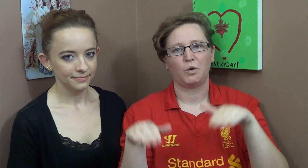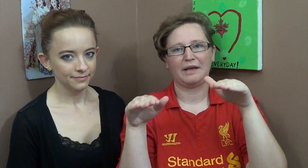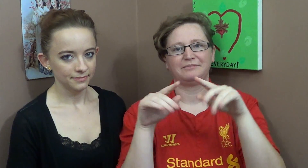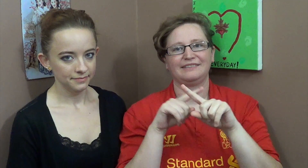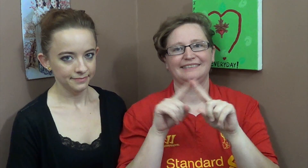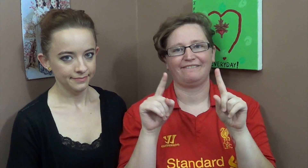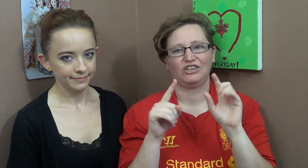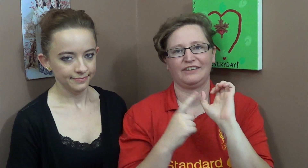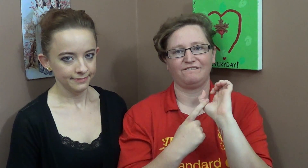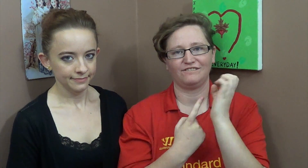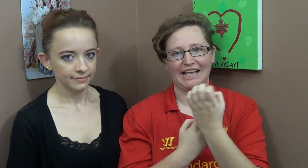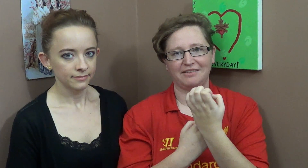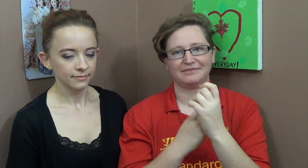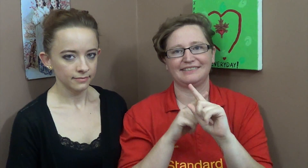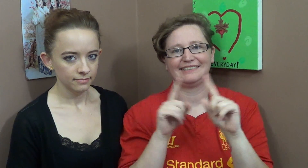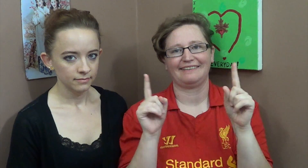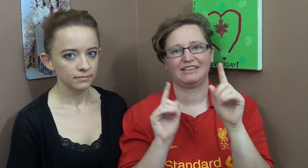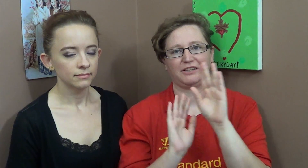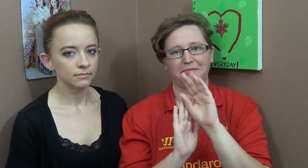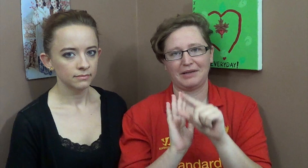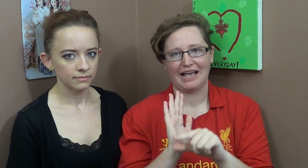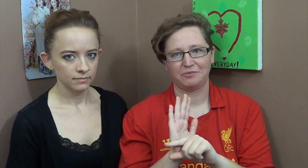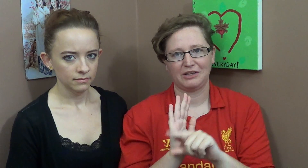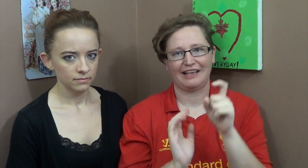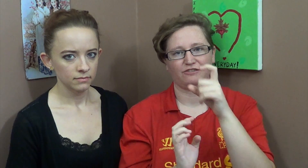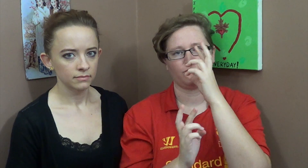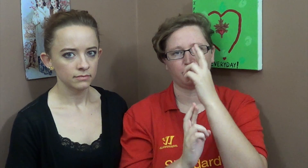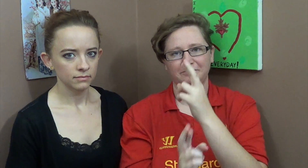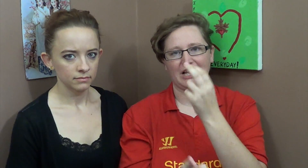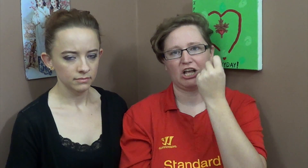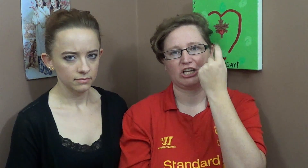other's upbrining, a different environment, different background. You have to respect